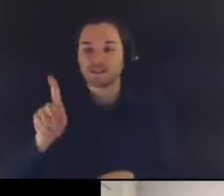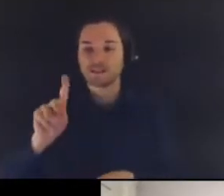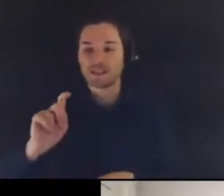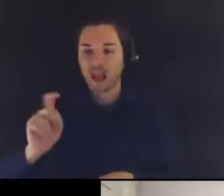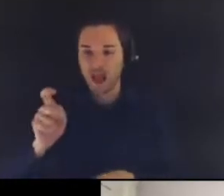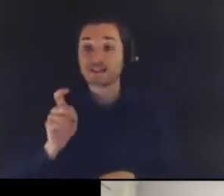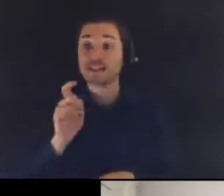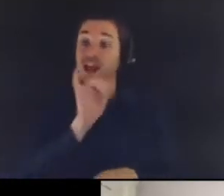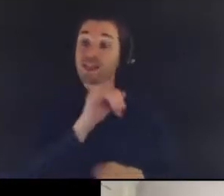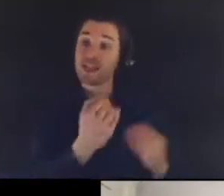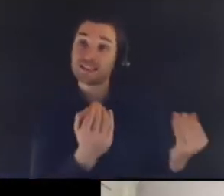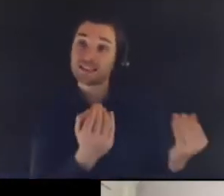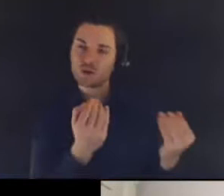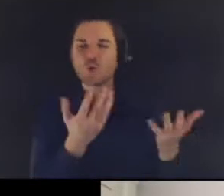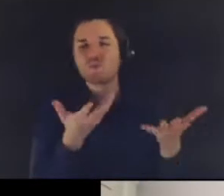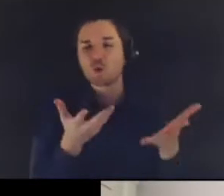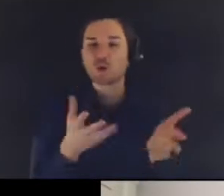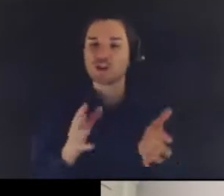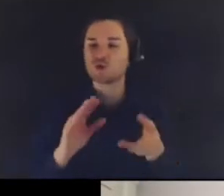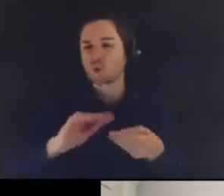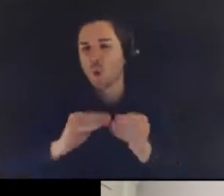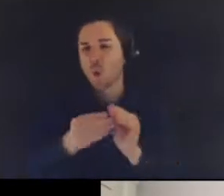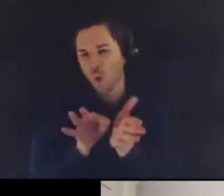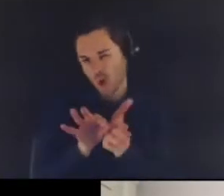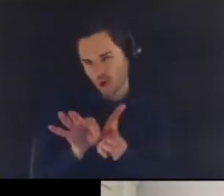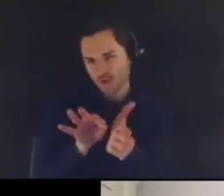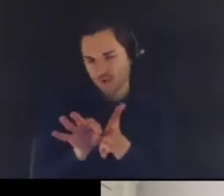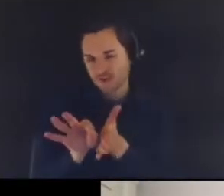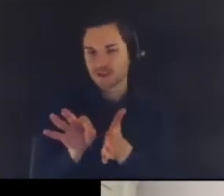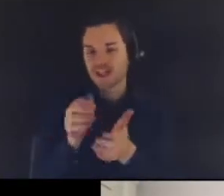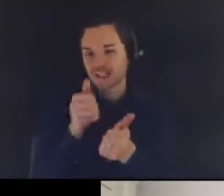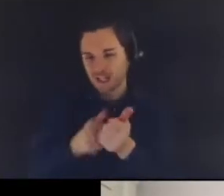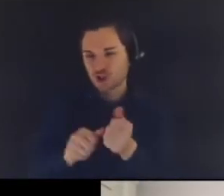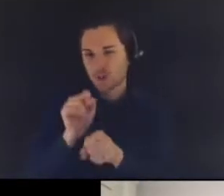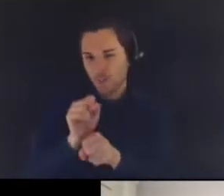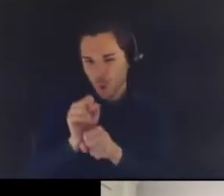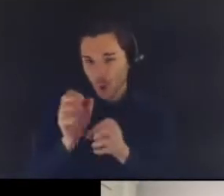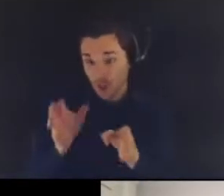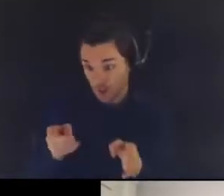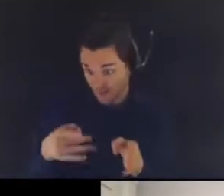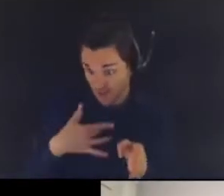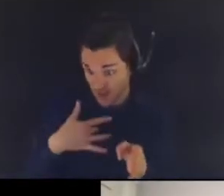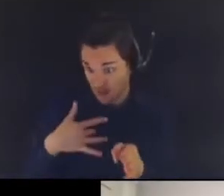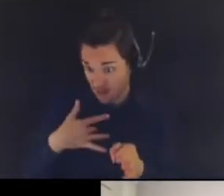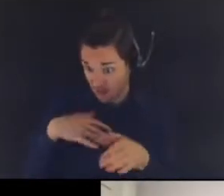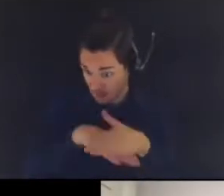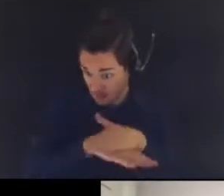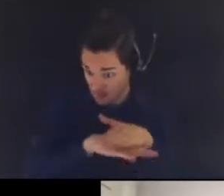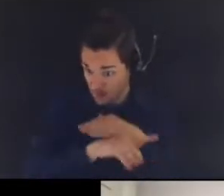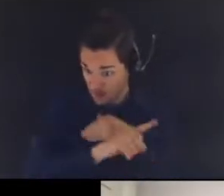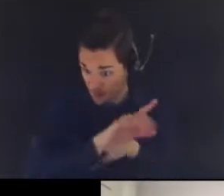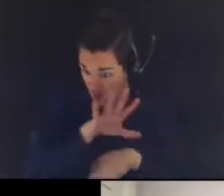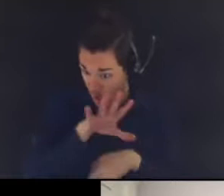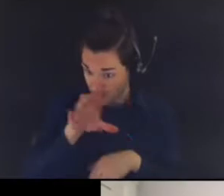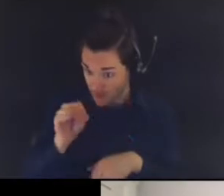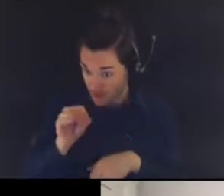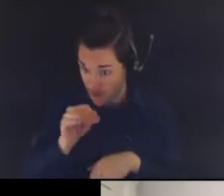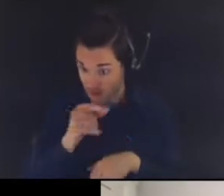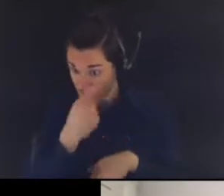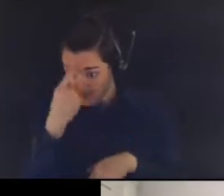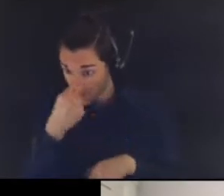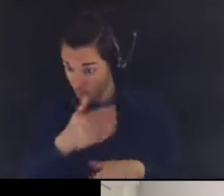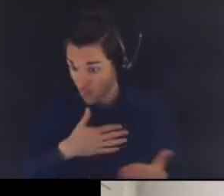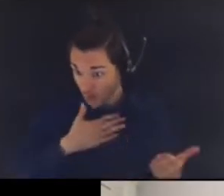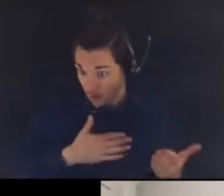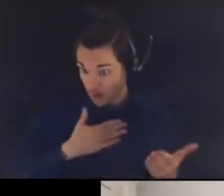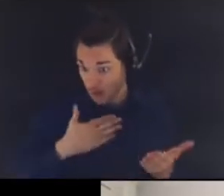accessibility and their willingness and helpfulness and their overall lack of ableism within their